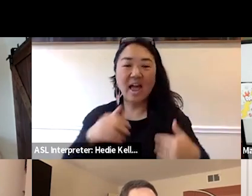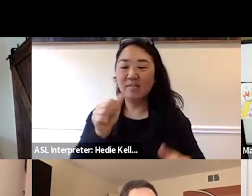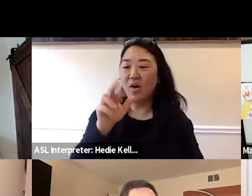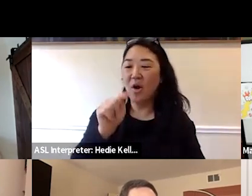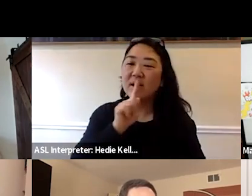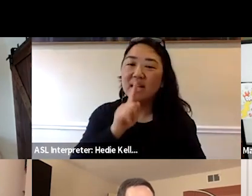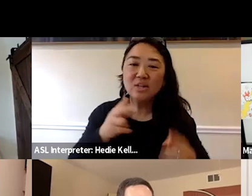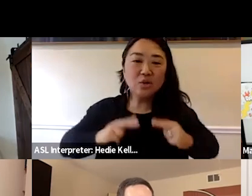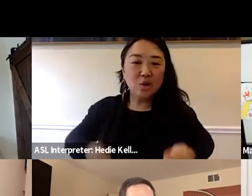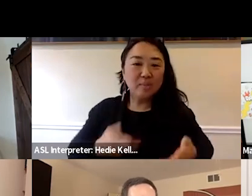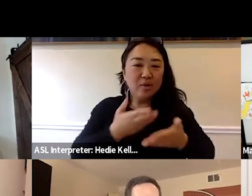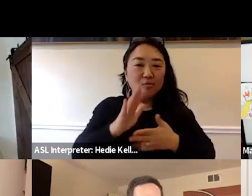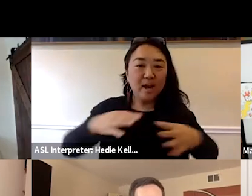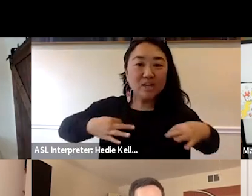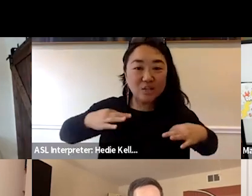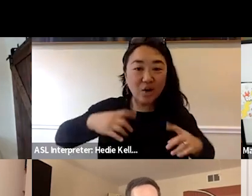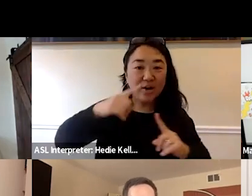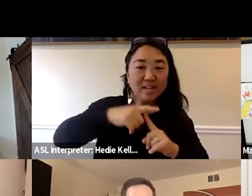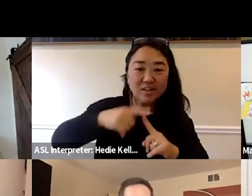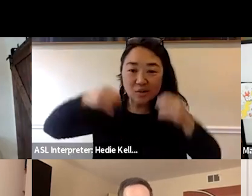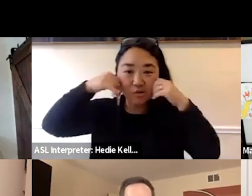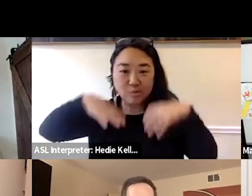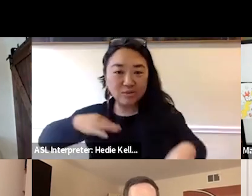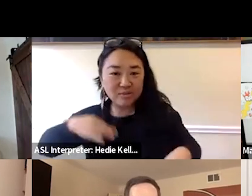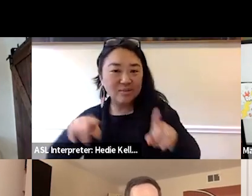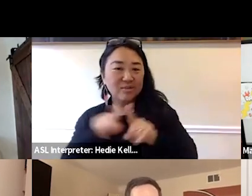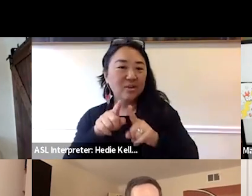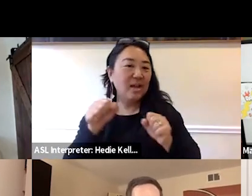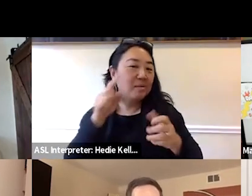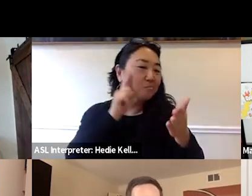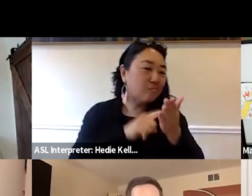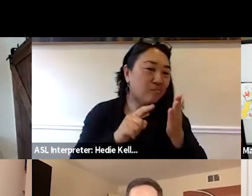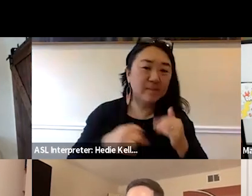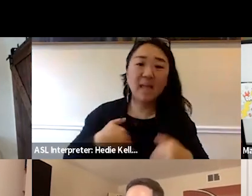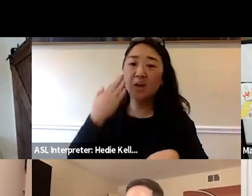and sweatshirts, so you can check that out as well. But I know Tamman's got a great podcast